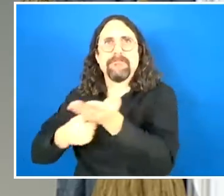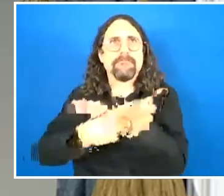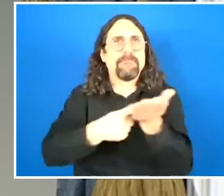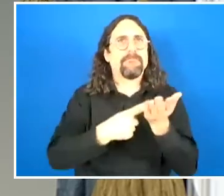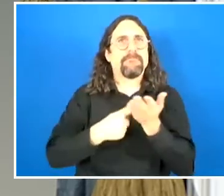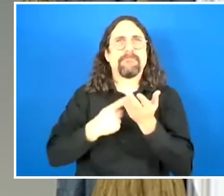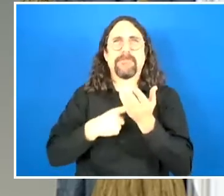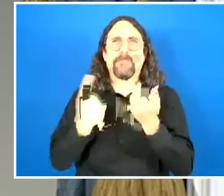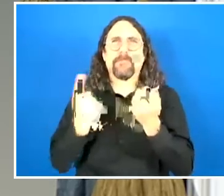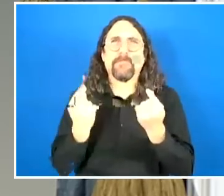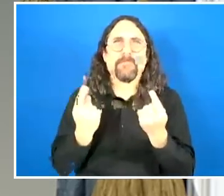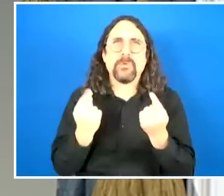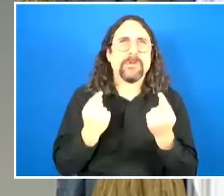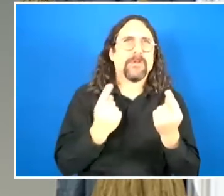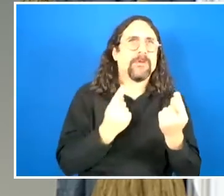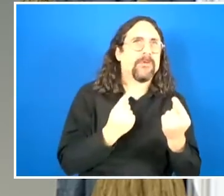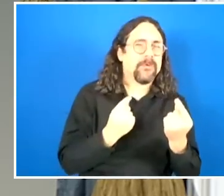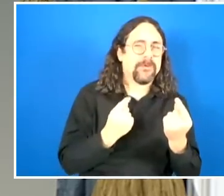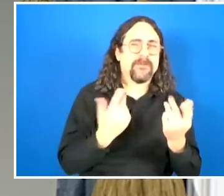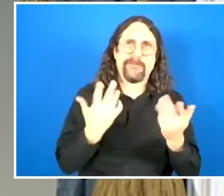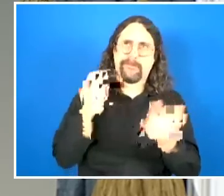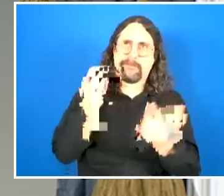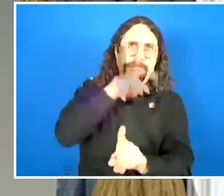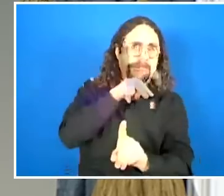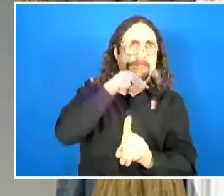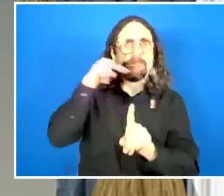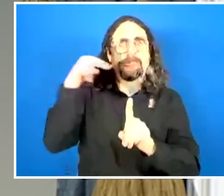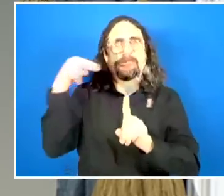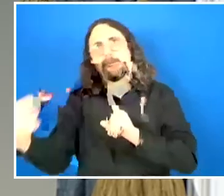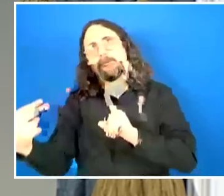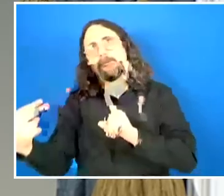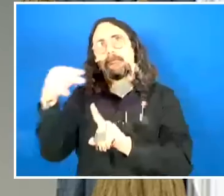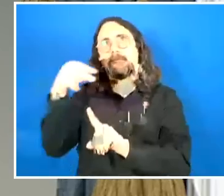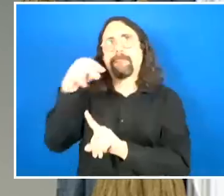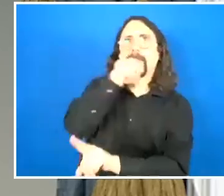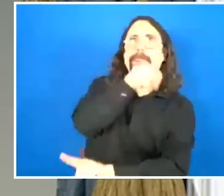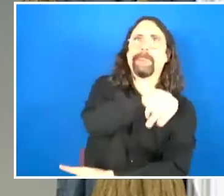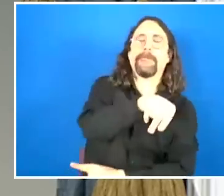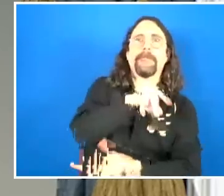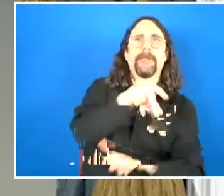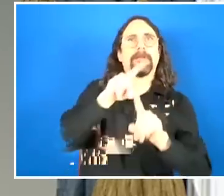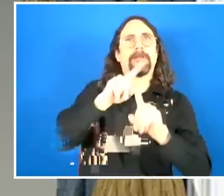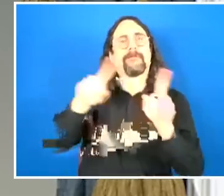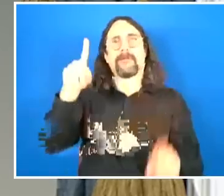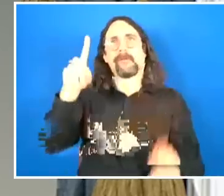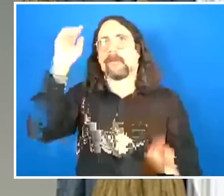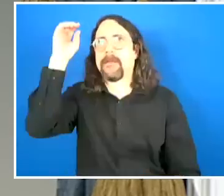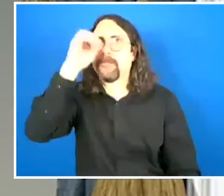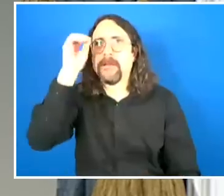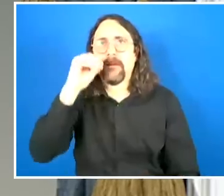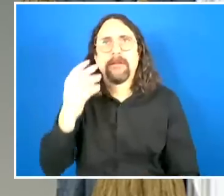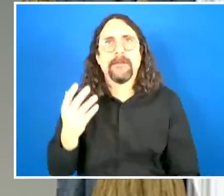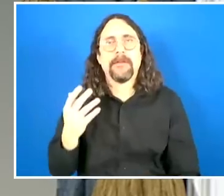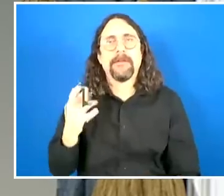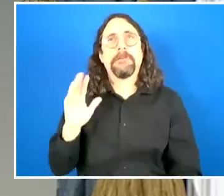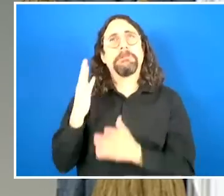SHOULD CHANGE. WE SHOULD CONTINUE TO HAVE EVERYTHING AS IT WAS PRORI TO COD-VI19. THAT ACCOUNTABILITY IS